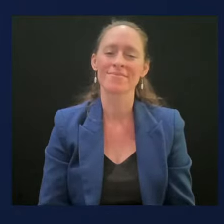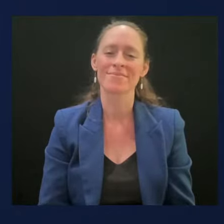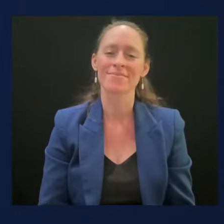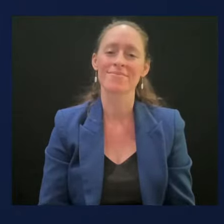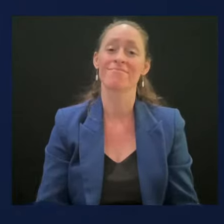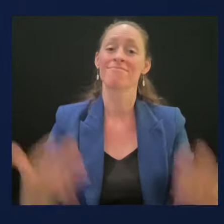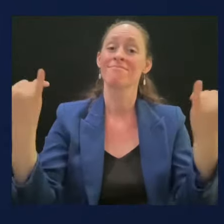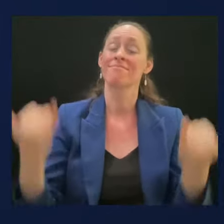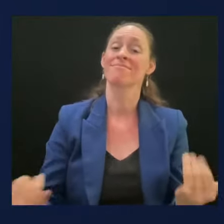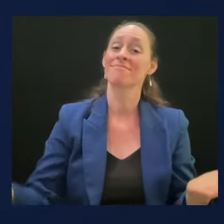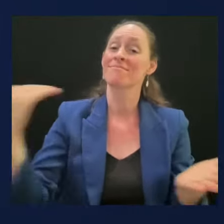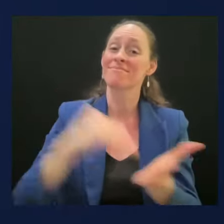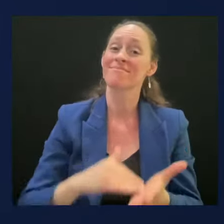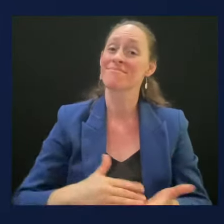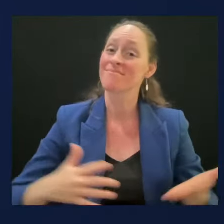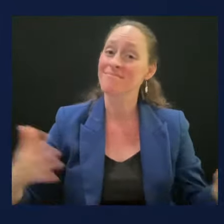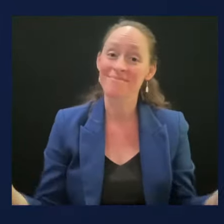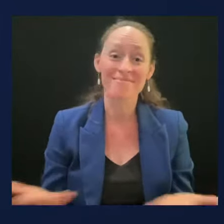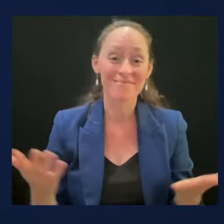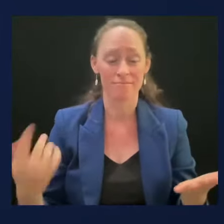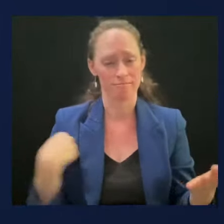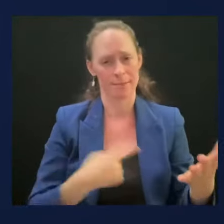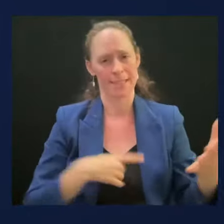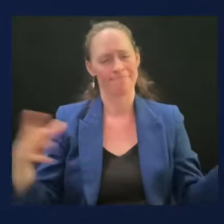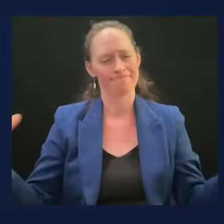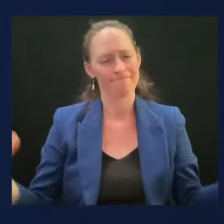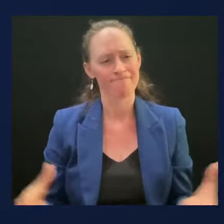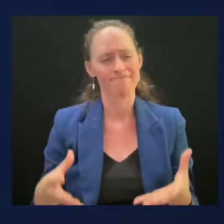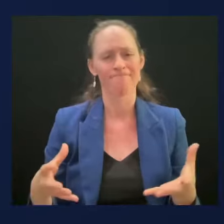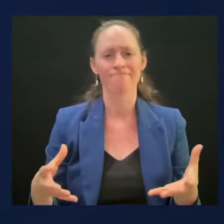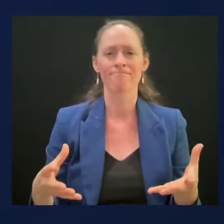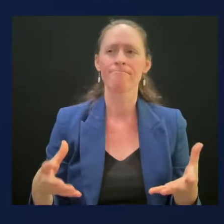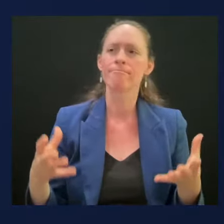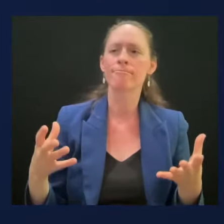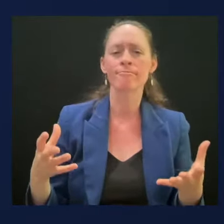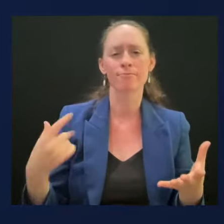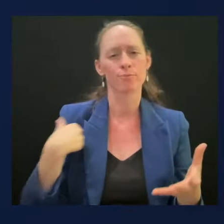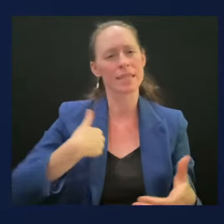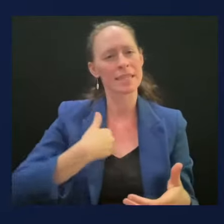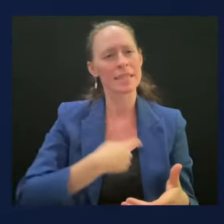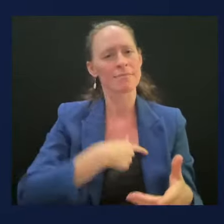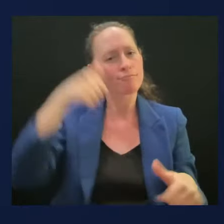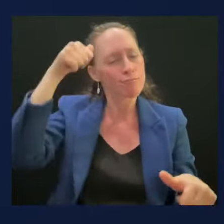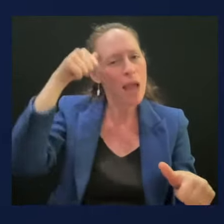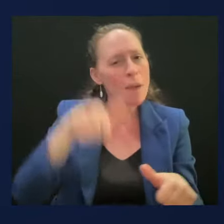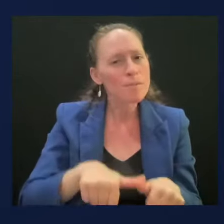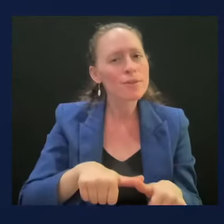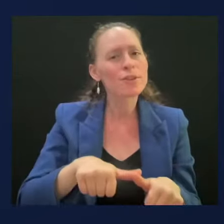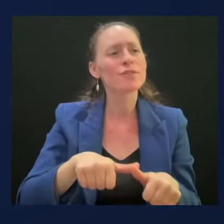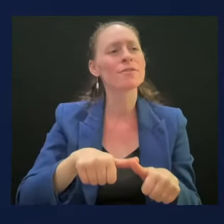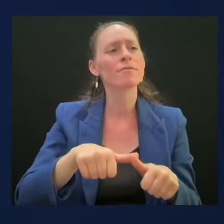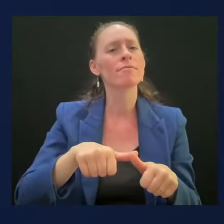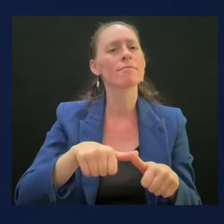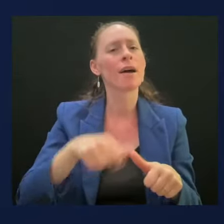to remember, but above all, to recommit to the future our fallen heroes fought for,